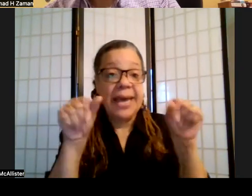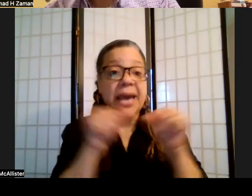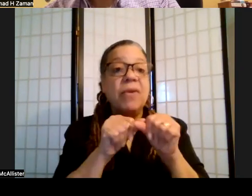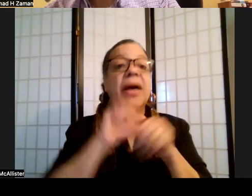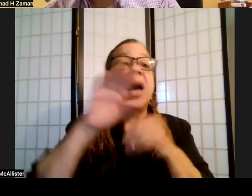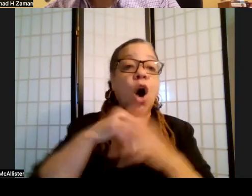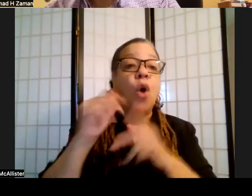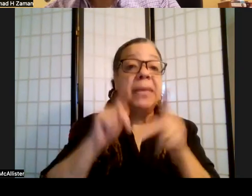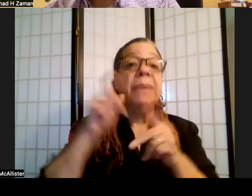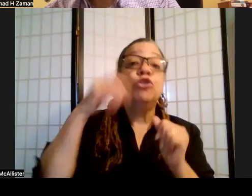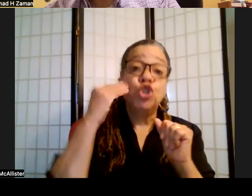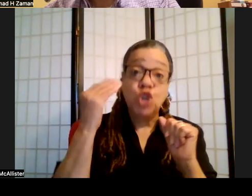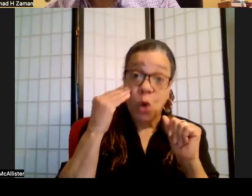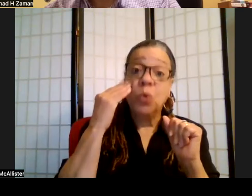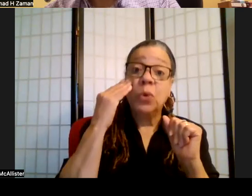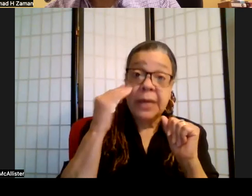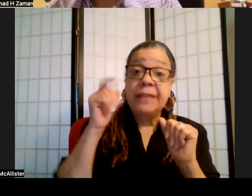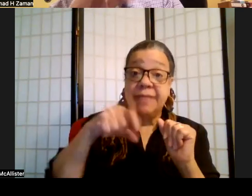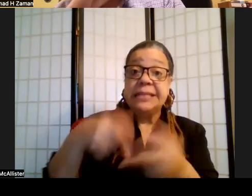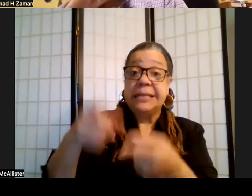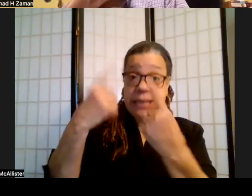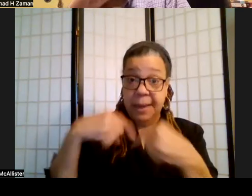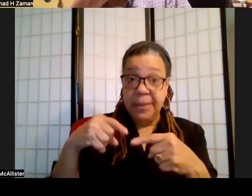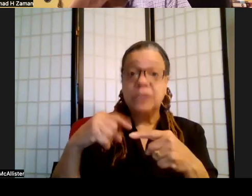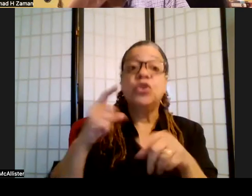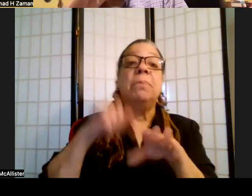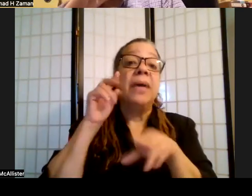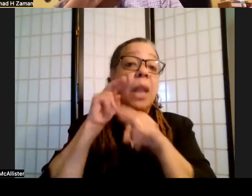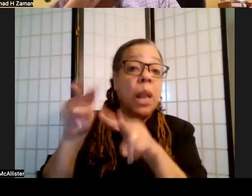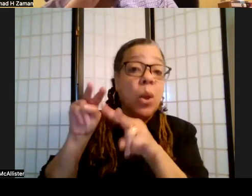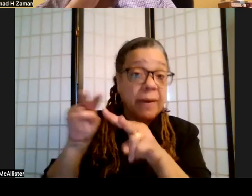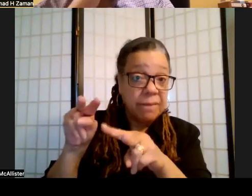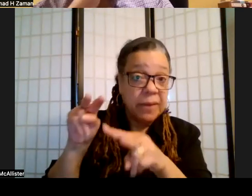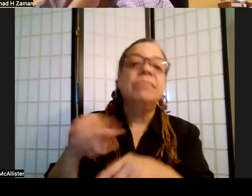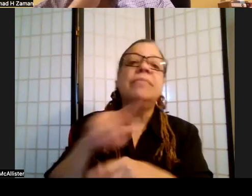this is coming someplace where it shouldn't be. So they'd be more on the lookout for it. Absolutely, absolutely.